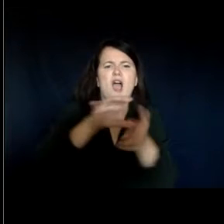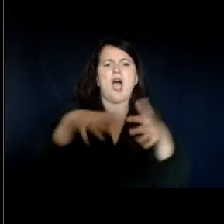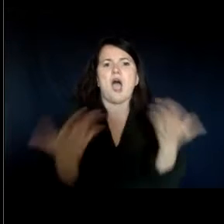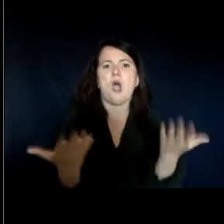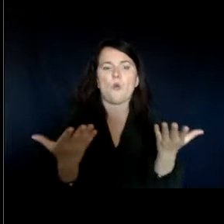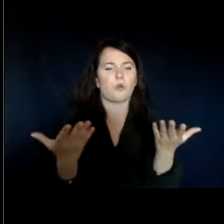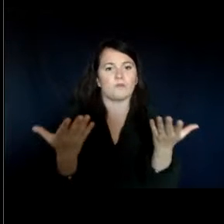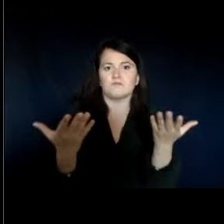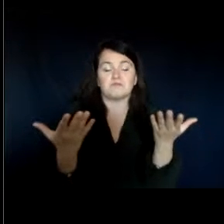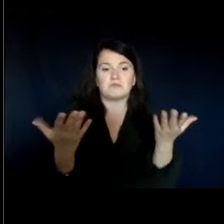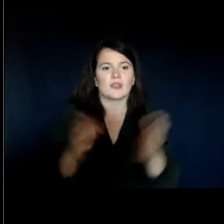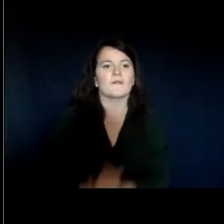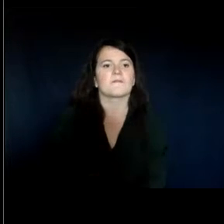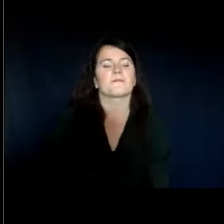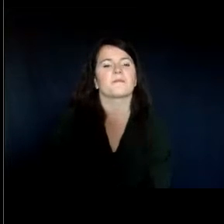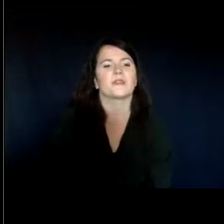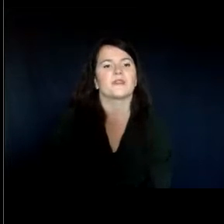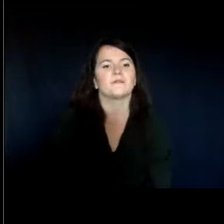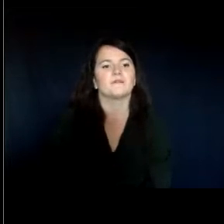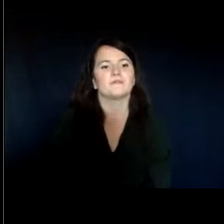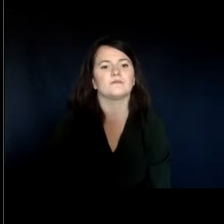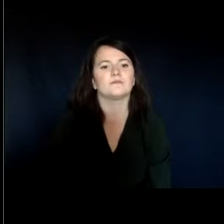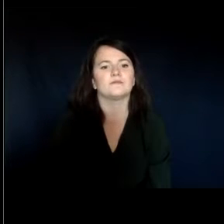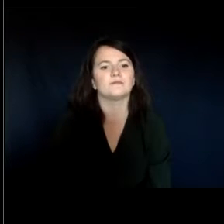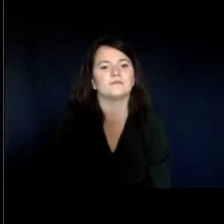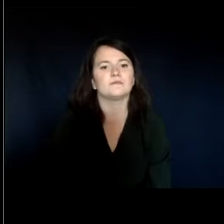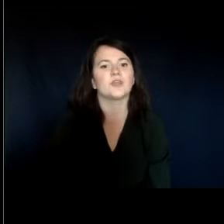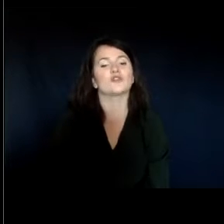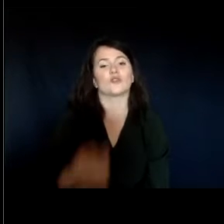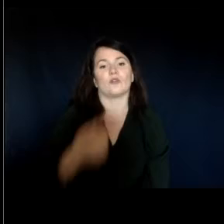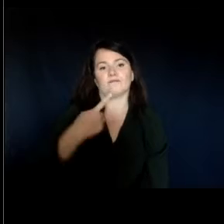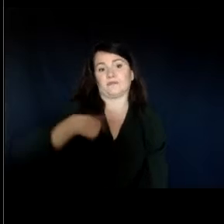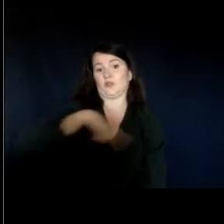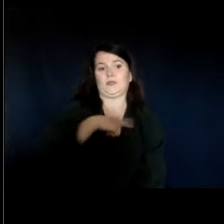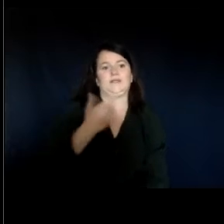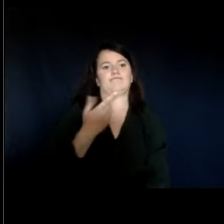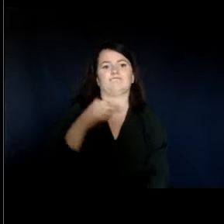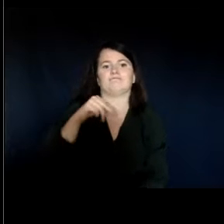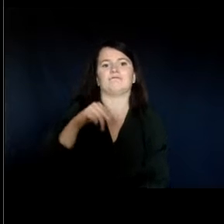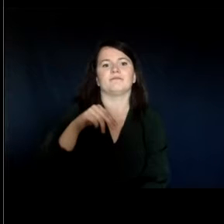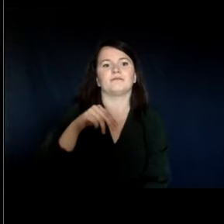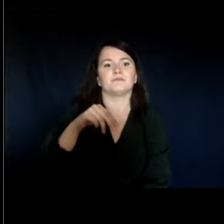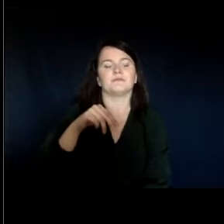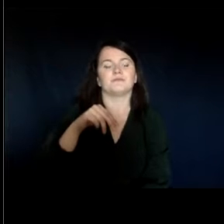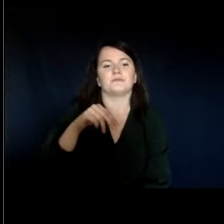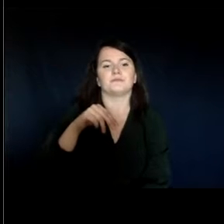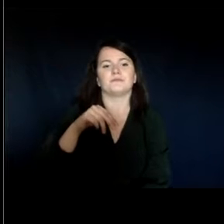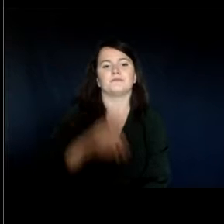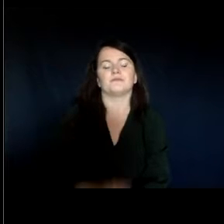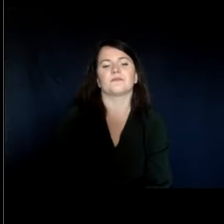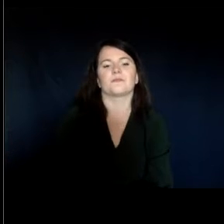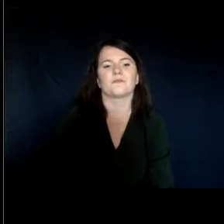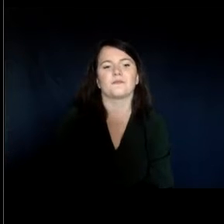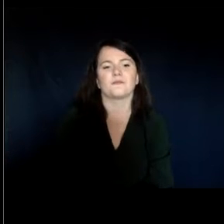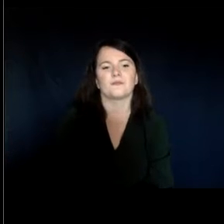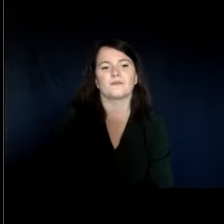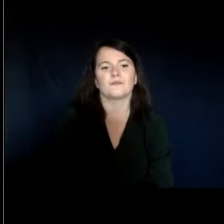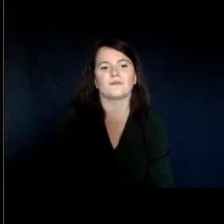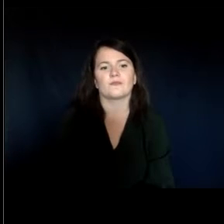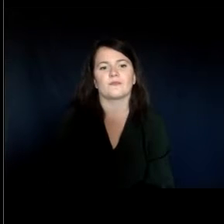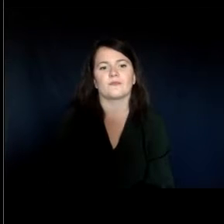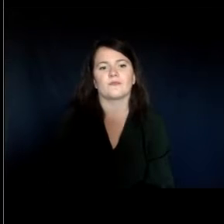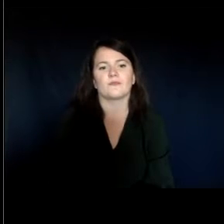Andor from the Regio will tell the details about the CRII and CRII+,